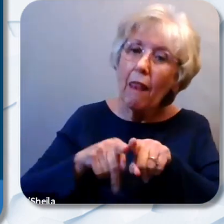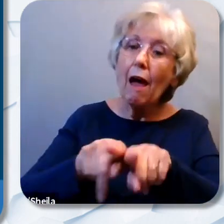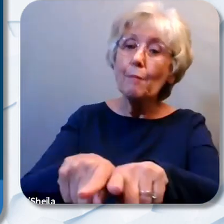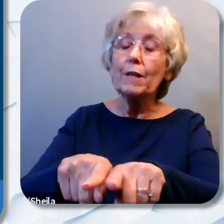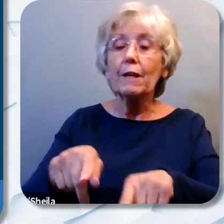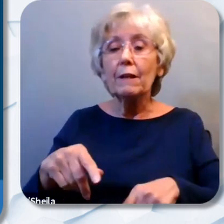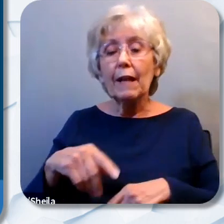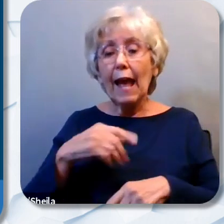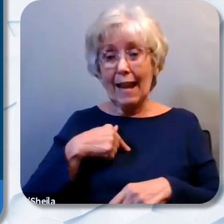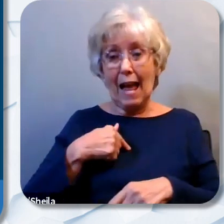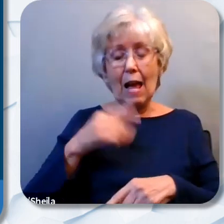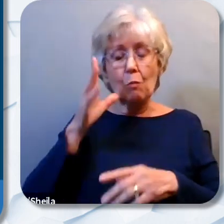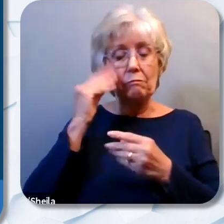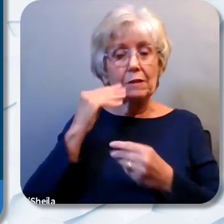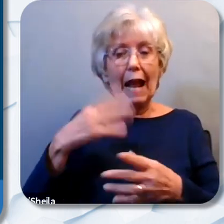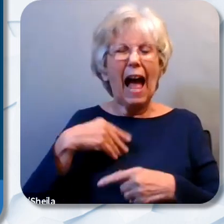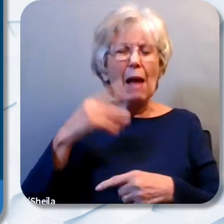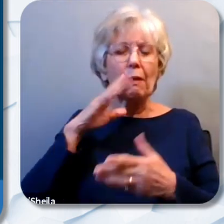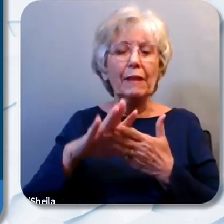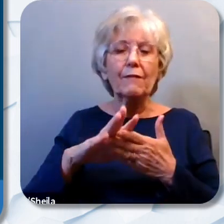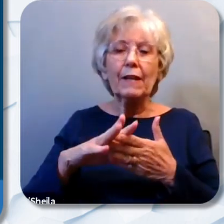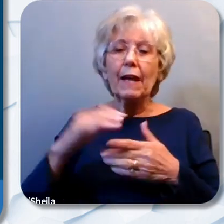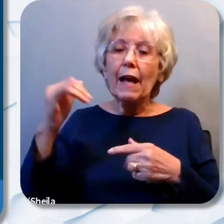going to say, because I believe in the life of a ghost inventory, all the way through,